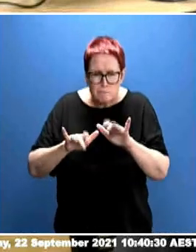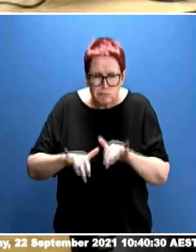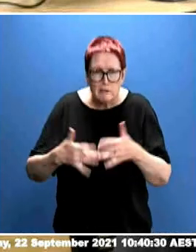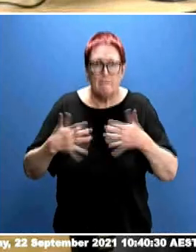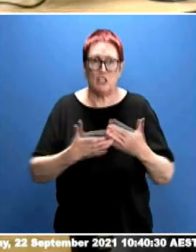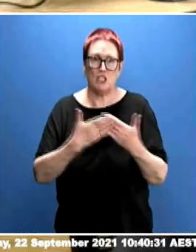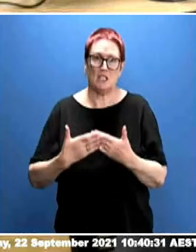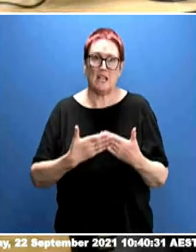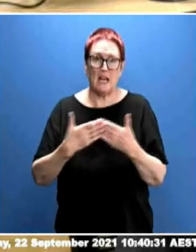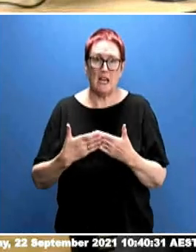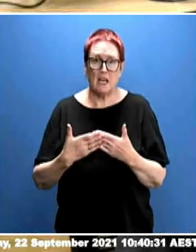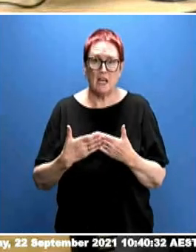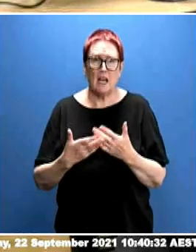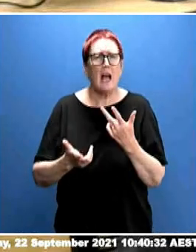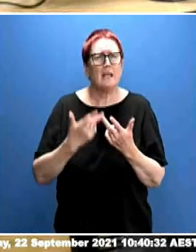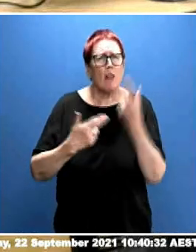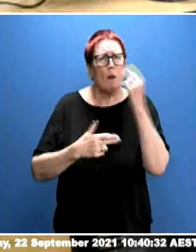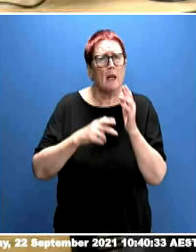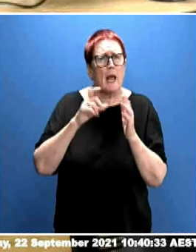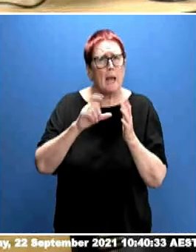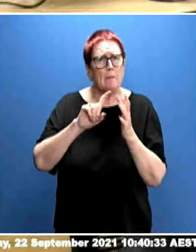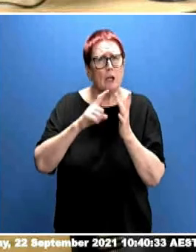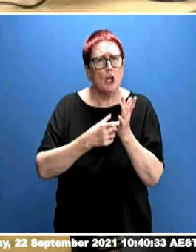And what about Circle of Security program?